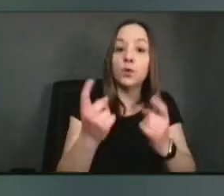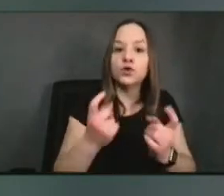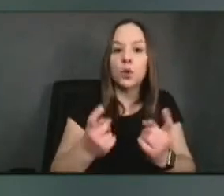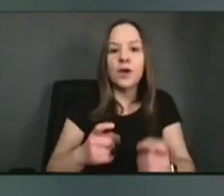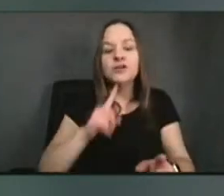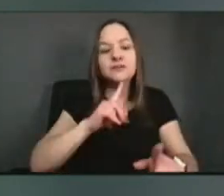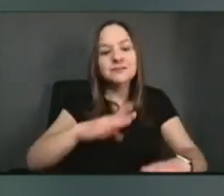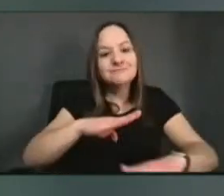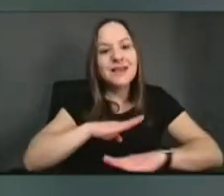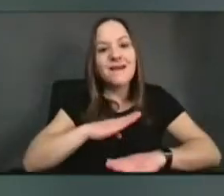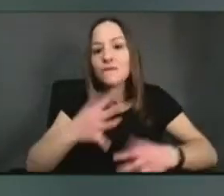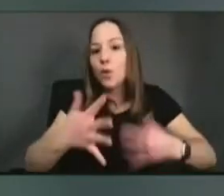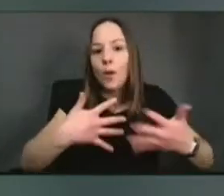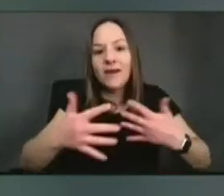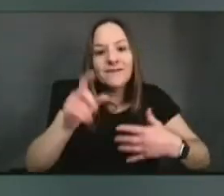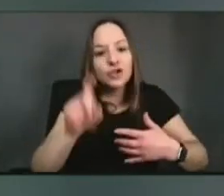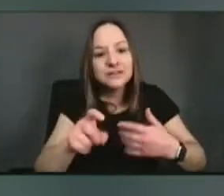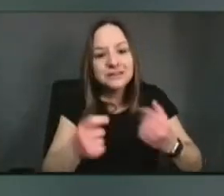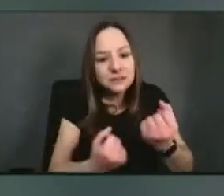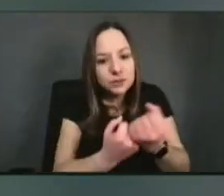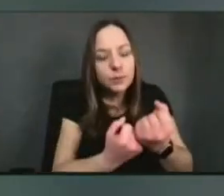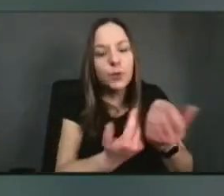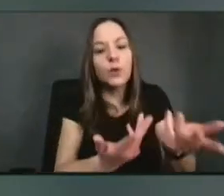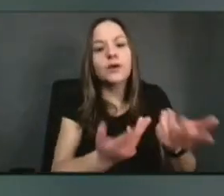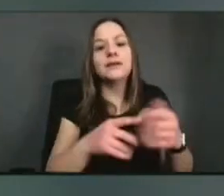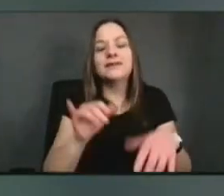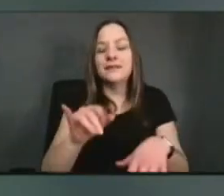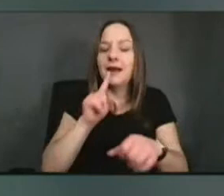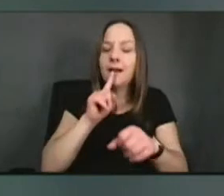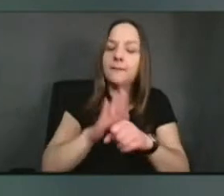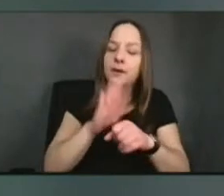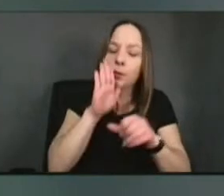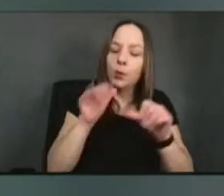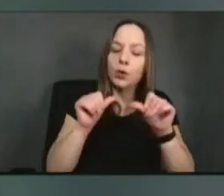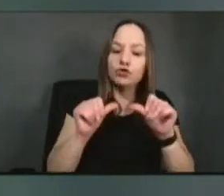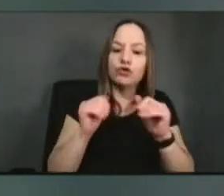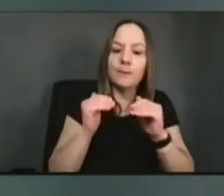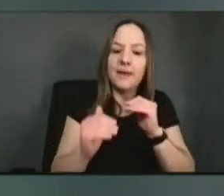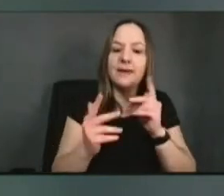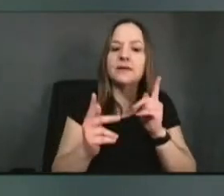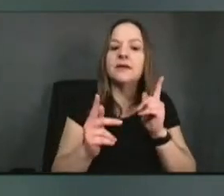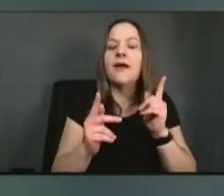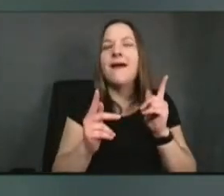and getting those resources in there is quickly and it's Tommy as possible to make a